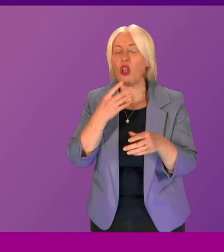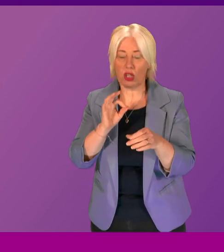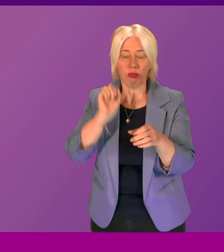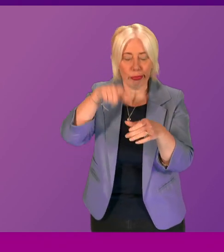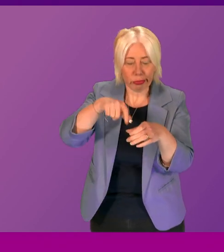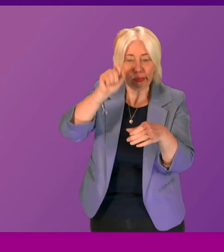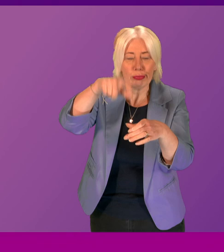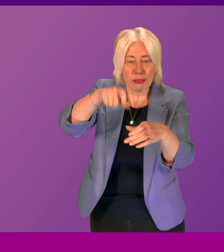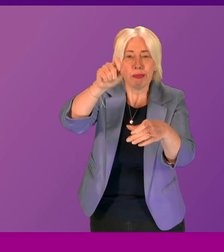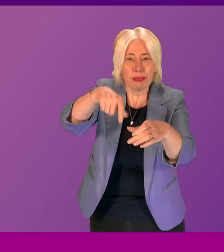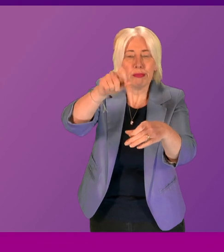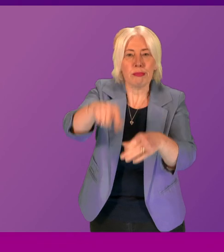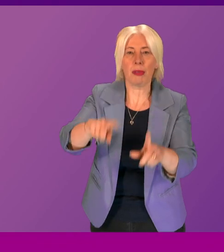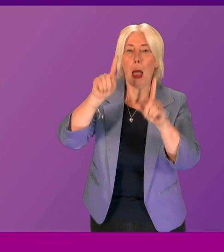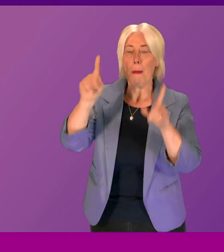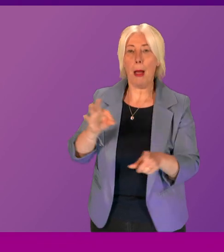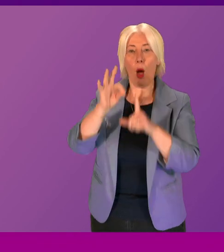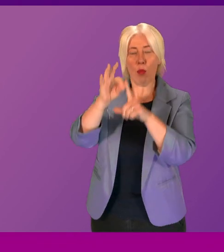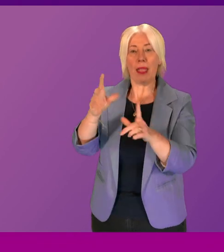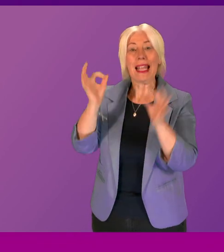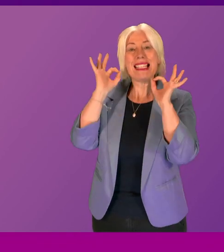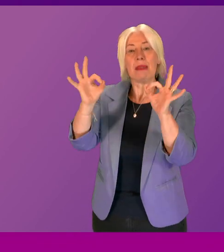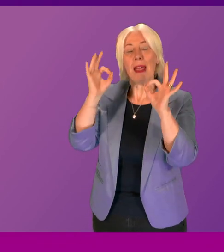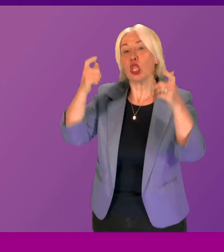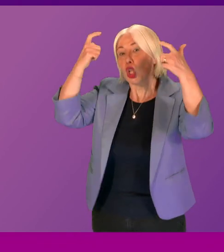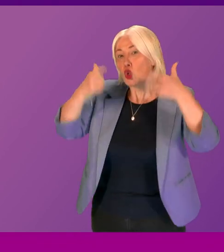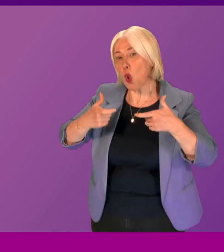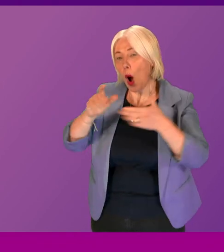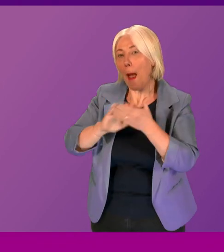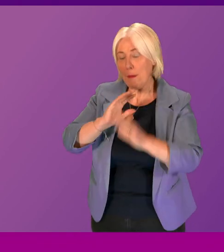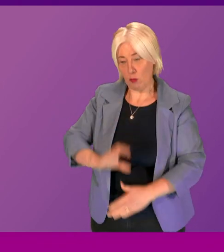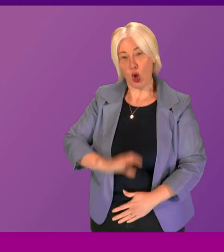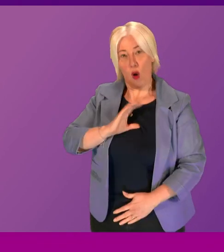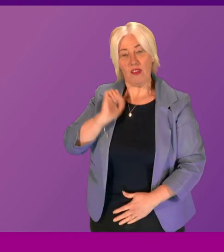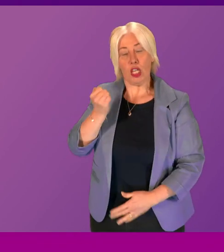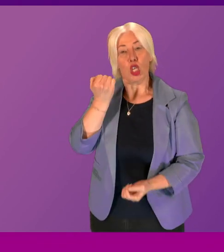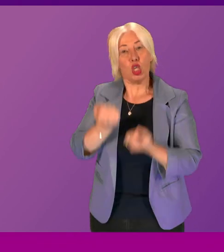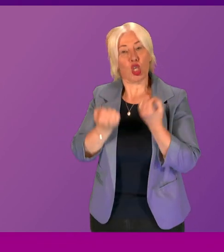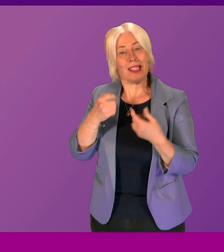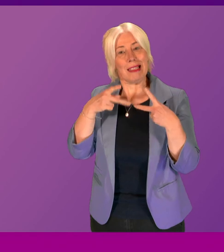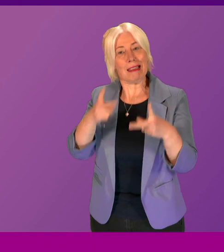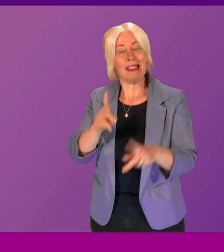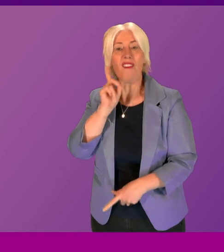Will proposals such as the one for a specialist court give women and girls confidence in our